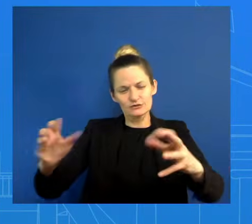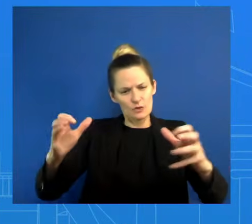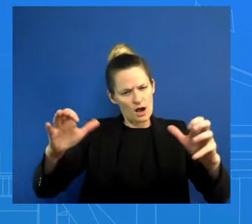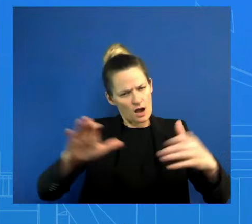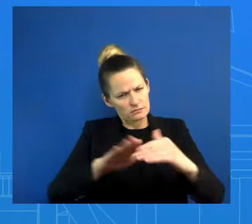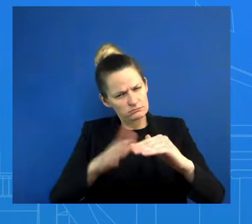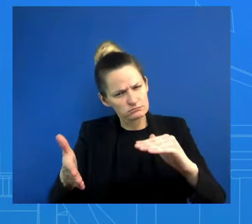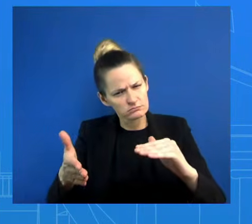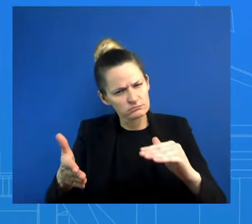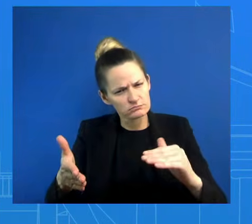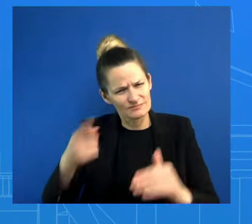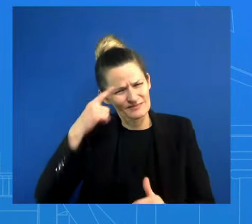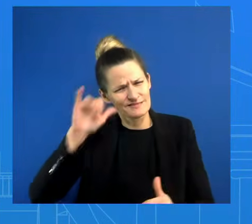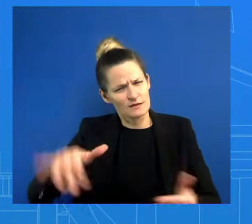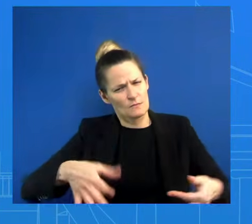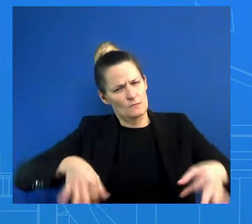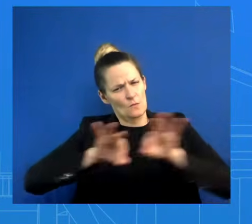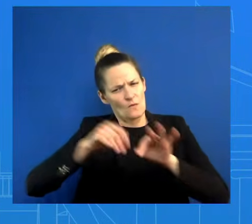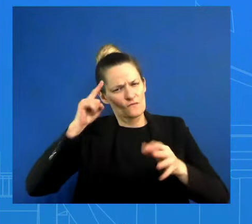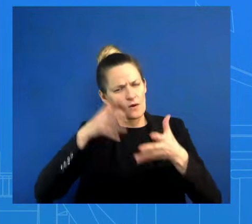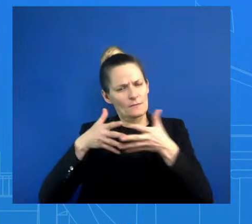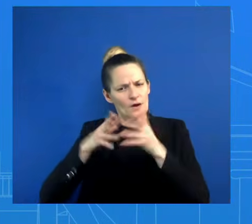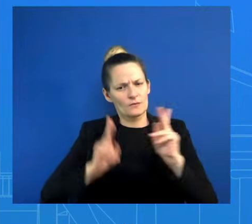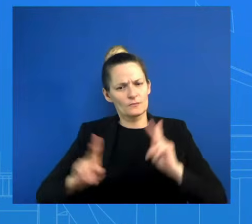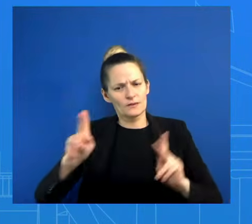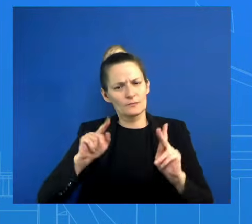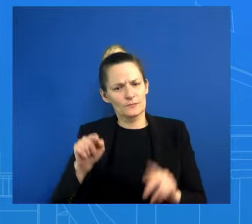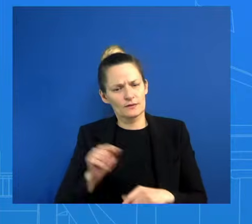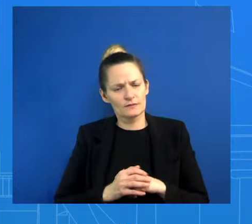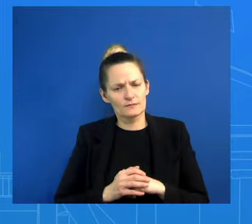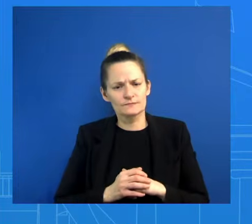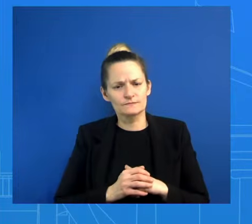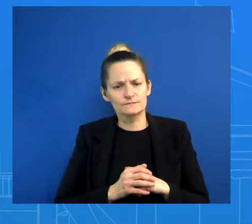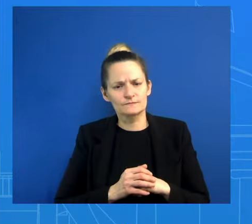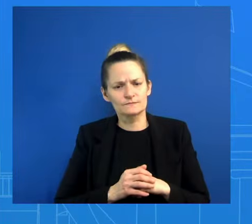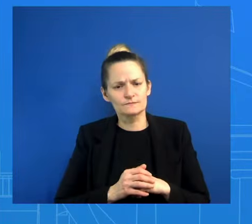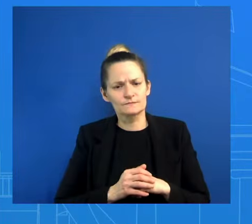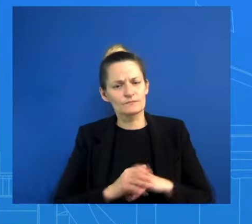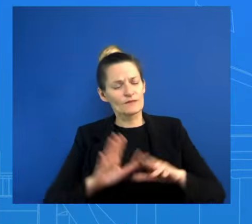insurance plans continue to save $800 per year thanks to the Inflation Reduction Act.